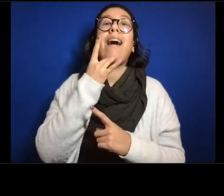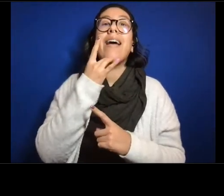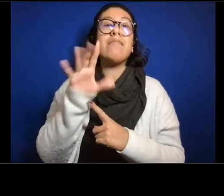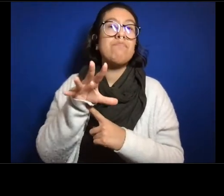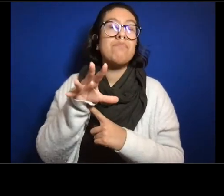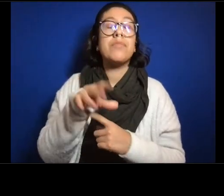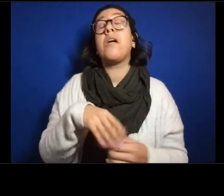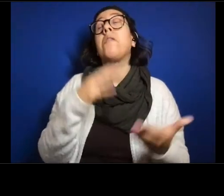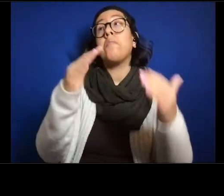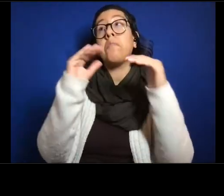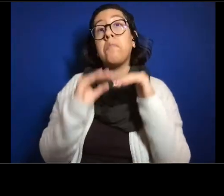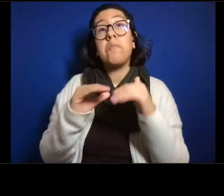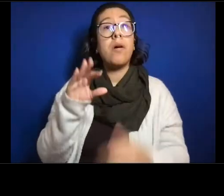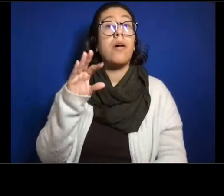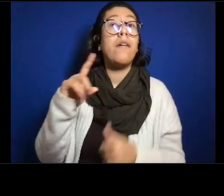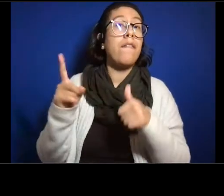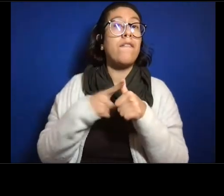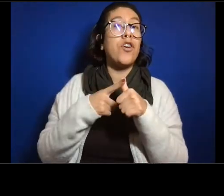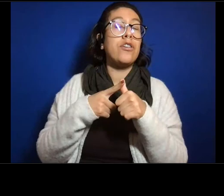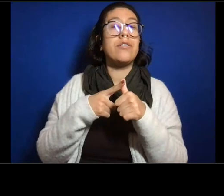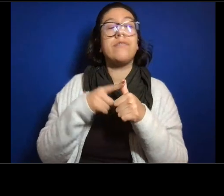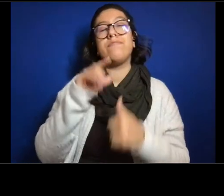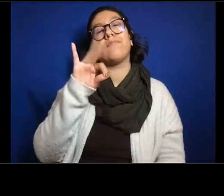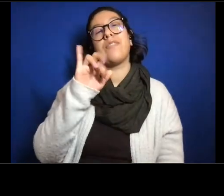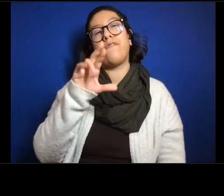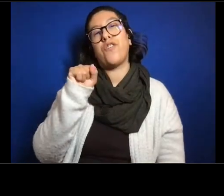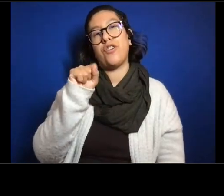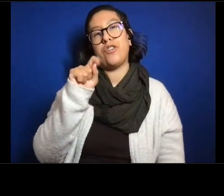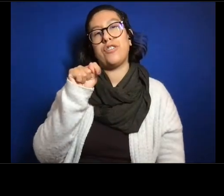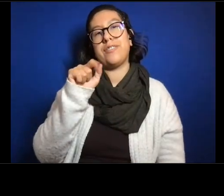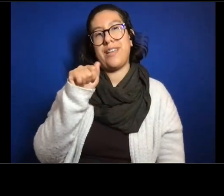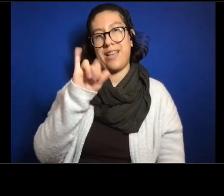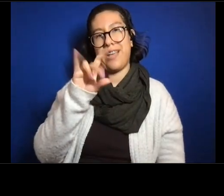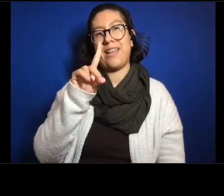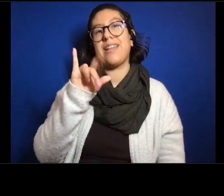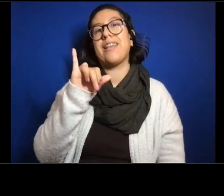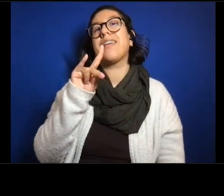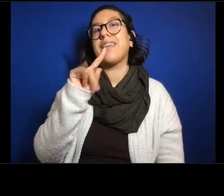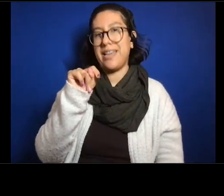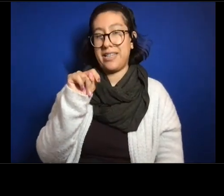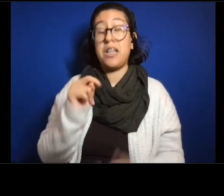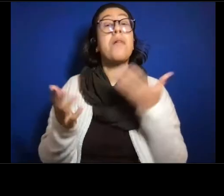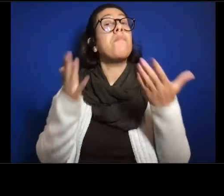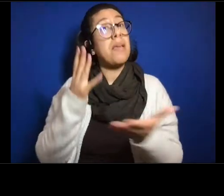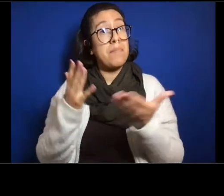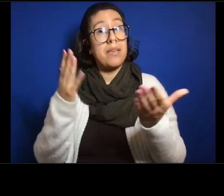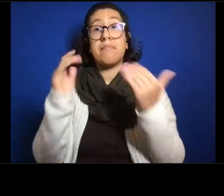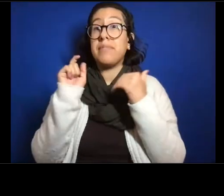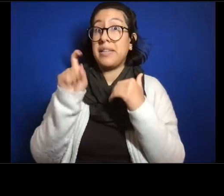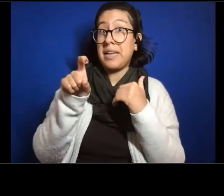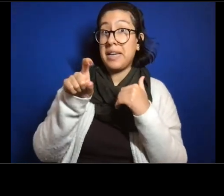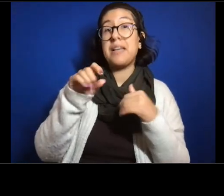Jackie says snacks, same thing water flashlight with batteries. That's a good, good catch there you want to have extra batteries